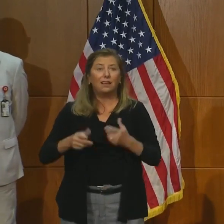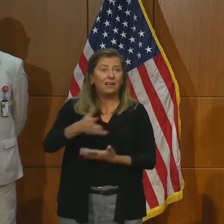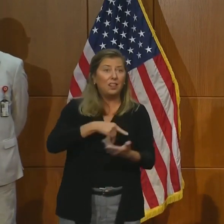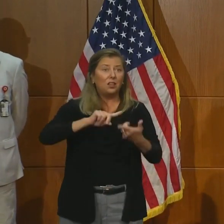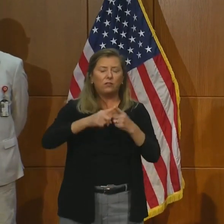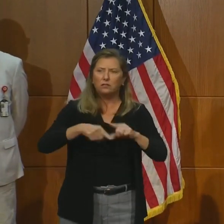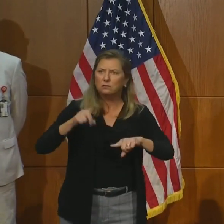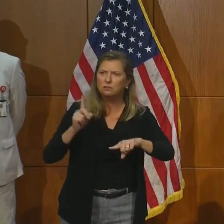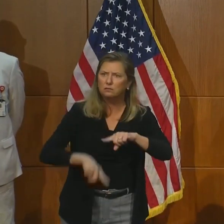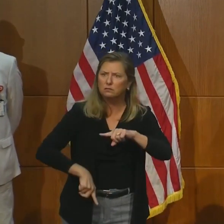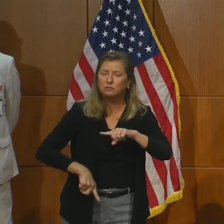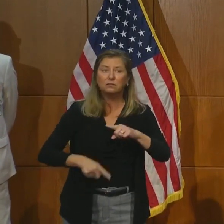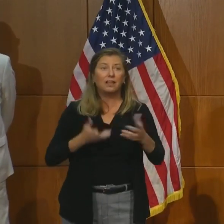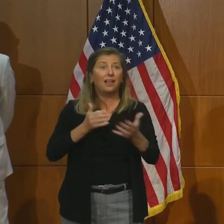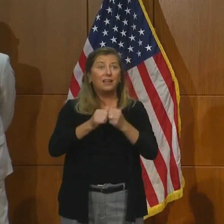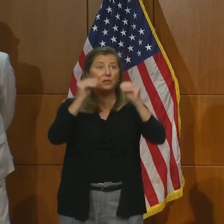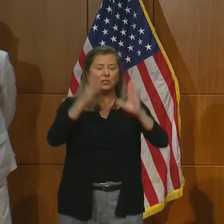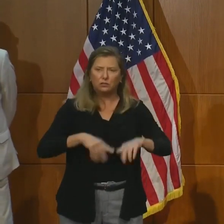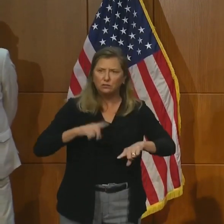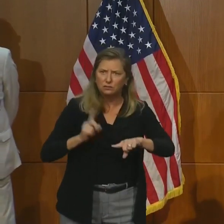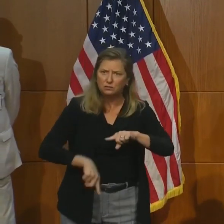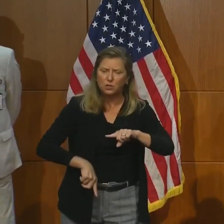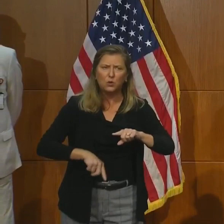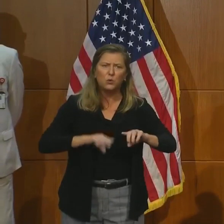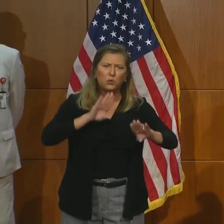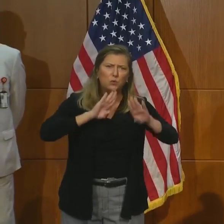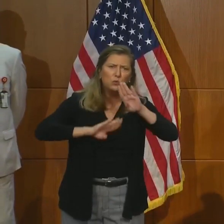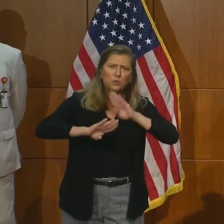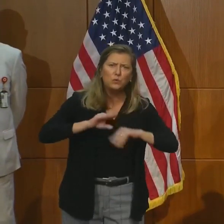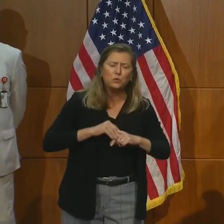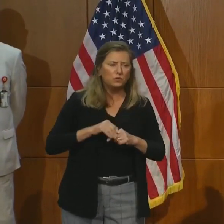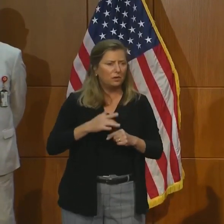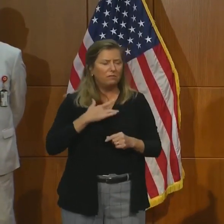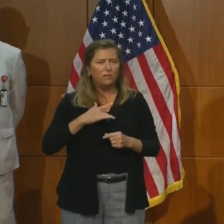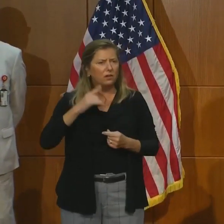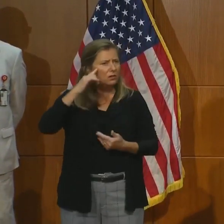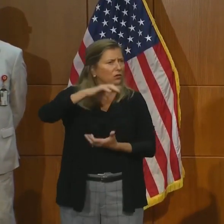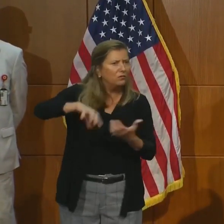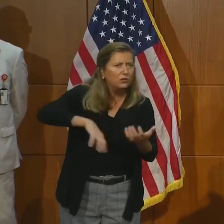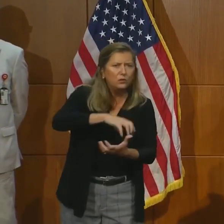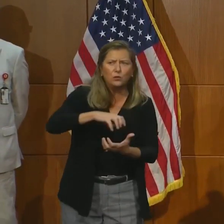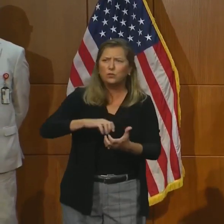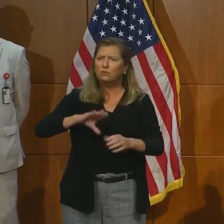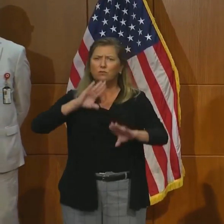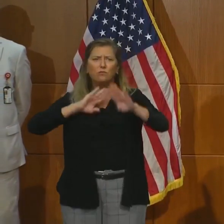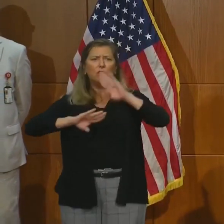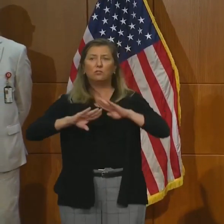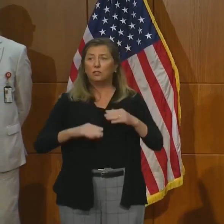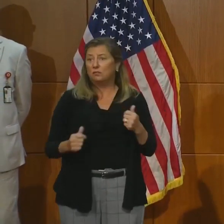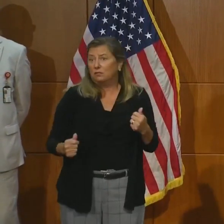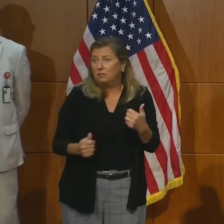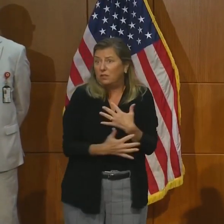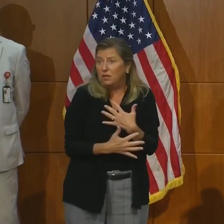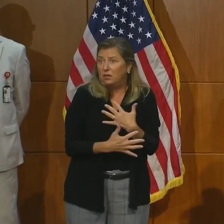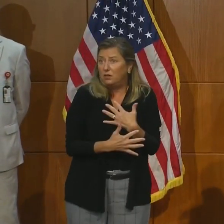TO SCHOOL IN THE WAY THAT THEY'RE USED TO OUR NOT BEING ABLE TO PLAY SPORTS. WITH THEIR